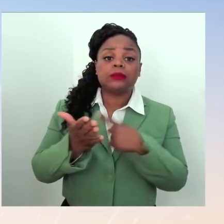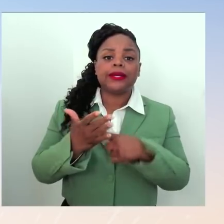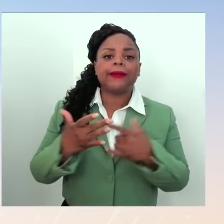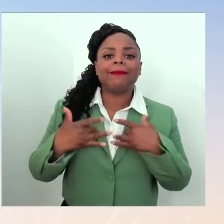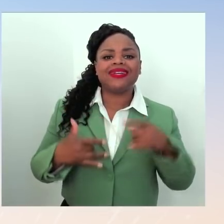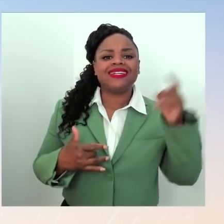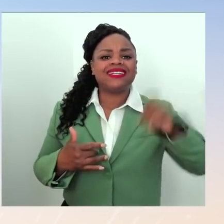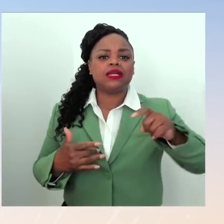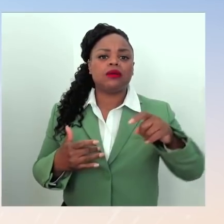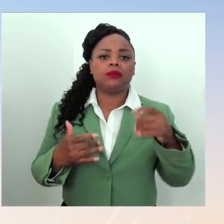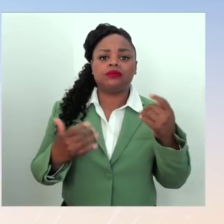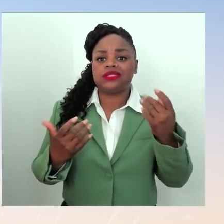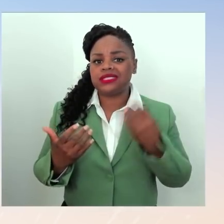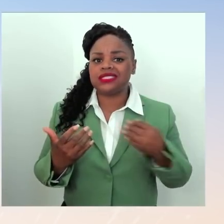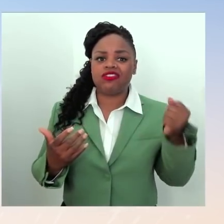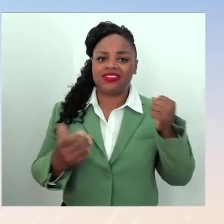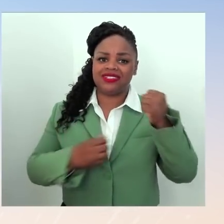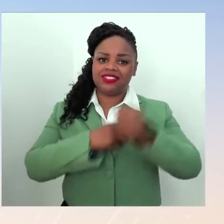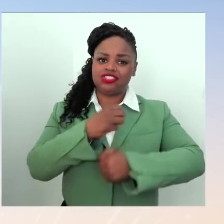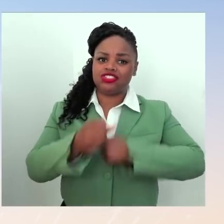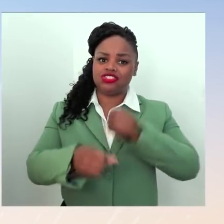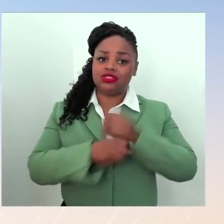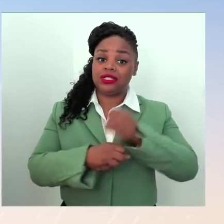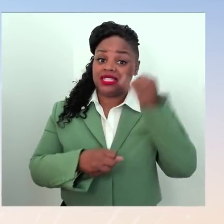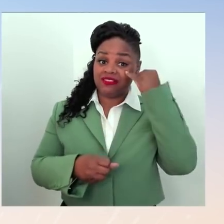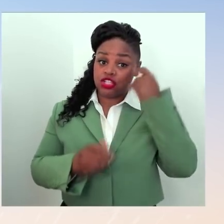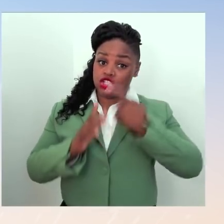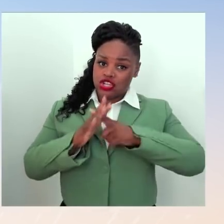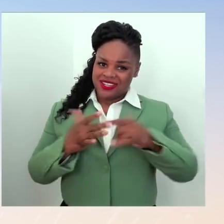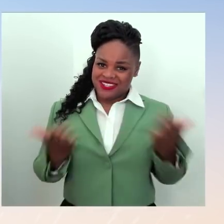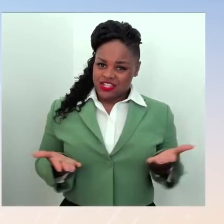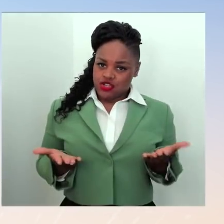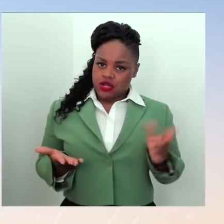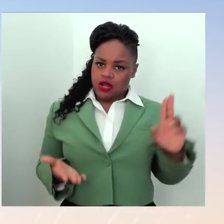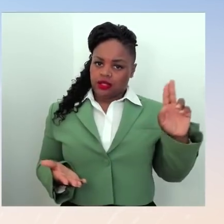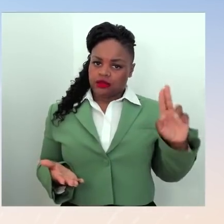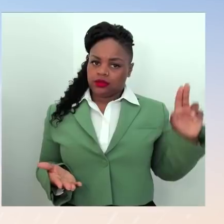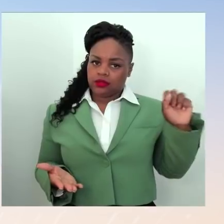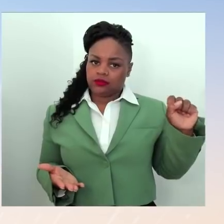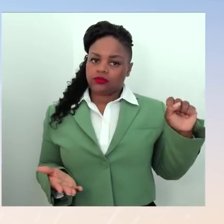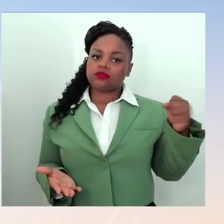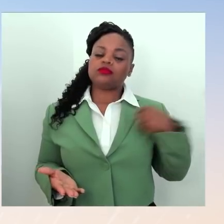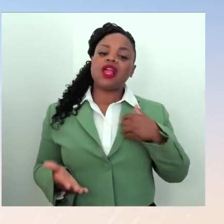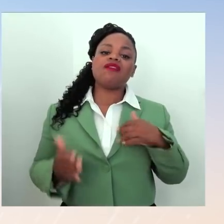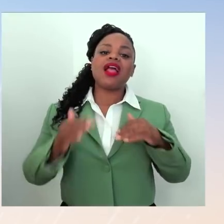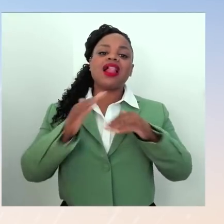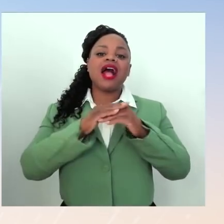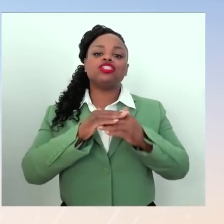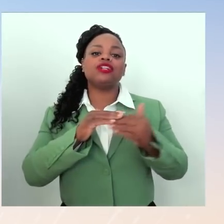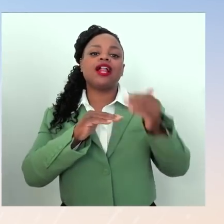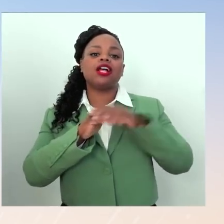those are all two layers of dif- -- of difficult logistical challenges here. The Press: But is it predominantly logistical challenges that is the holdup?